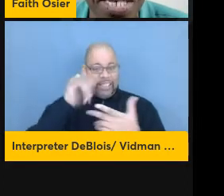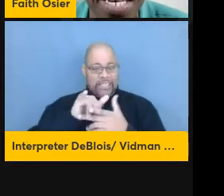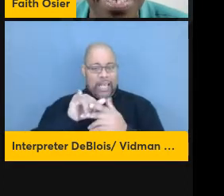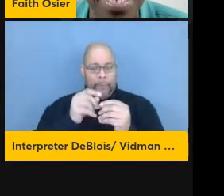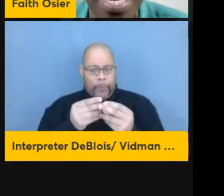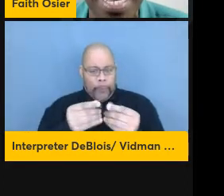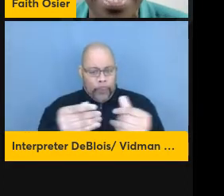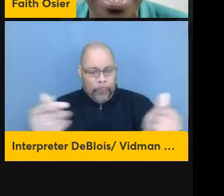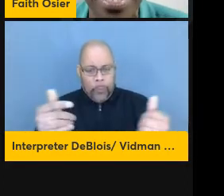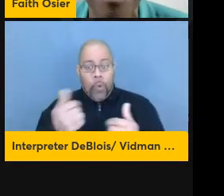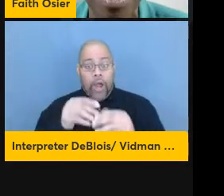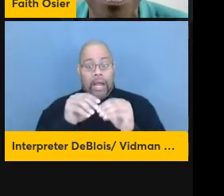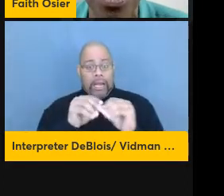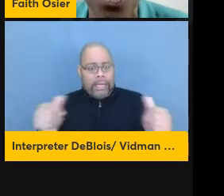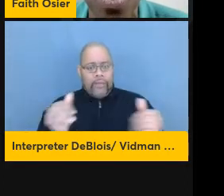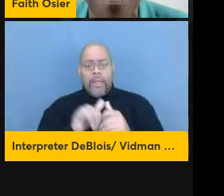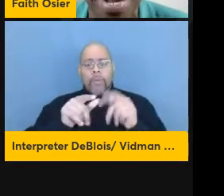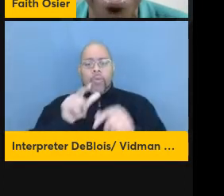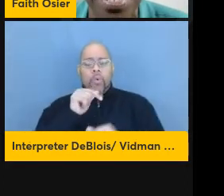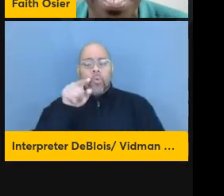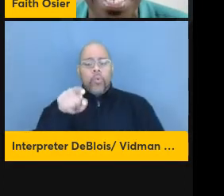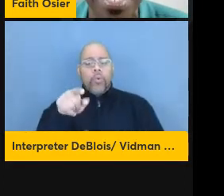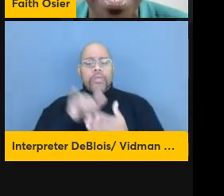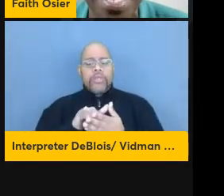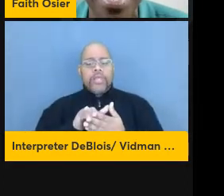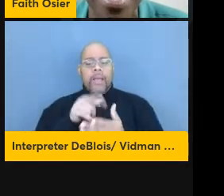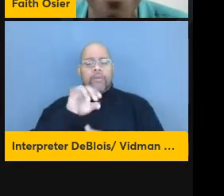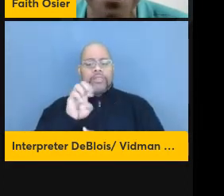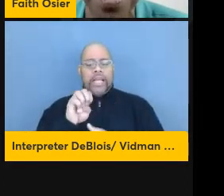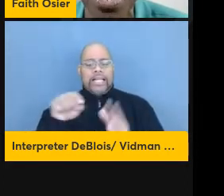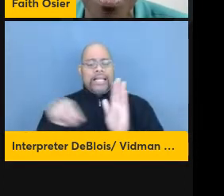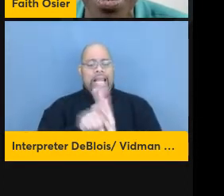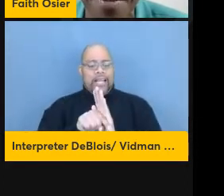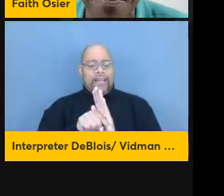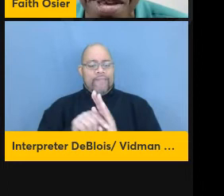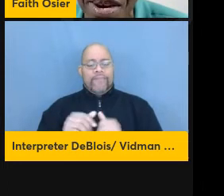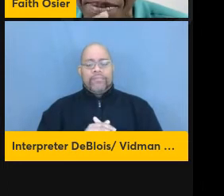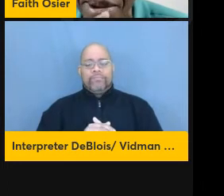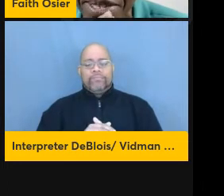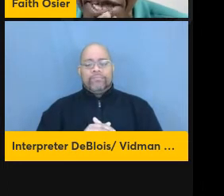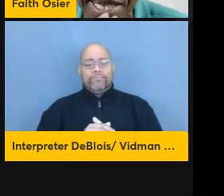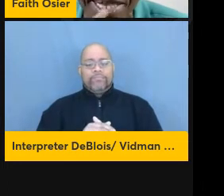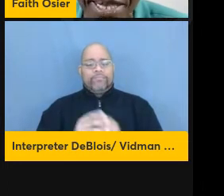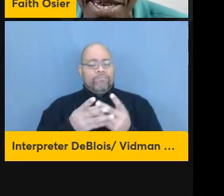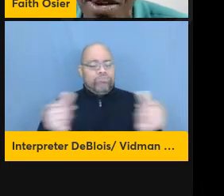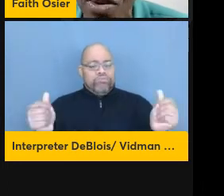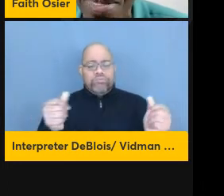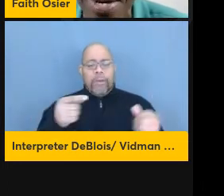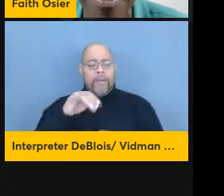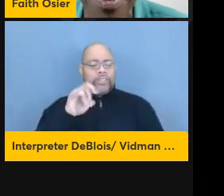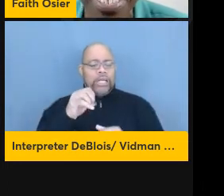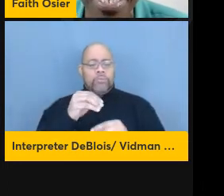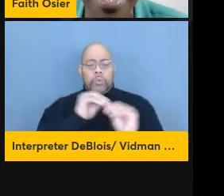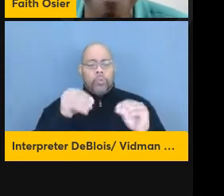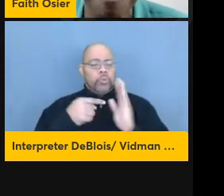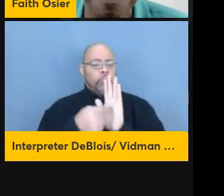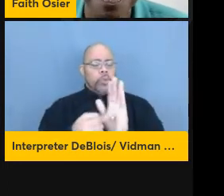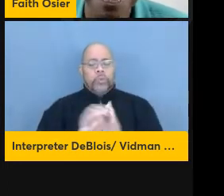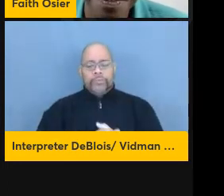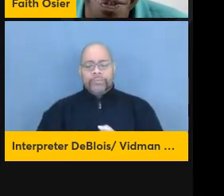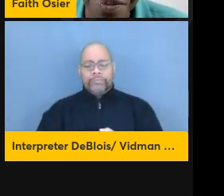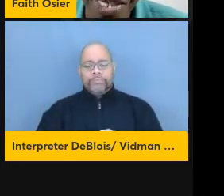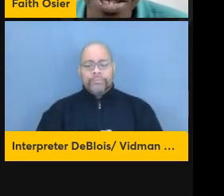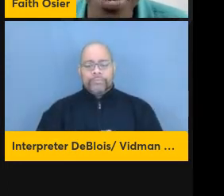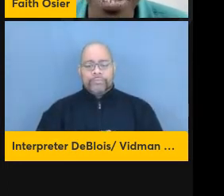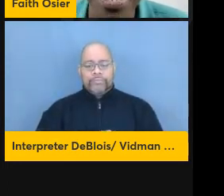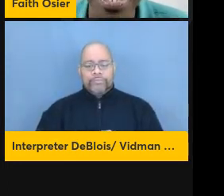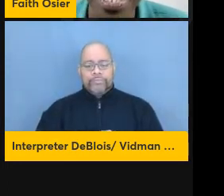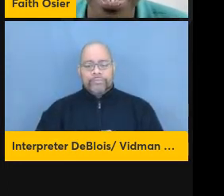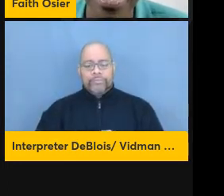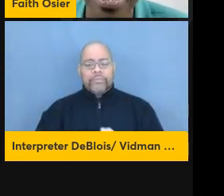cleared, at least other people who are parasite negative, gobbled up their parasites without a blink. And you can see that